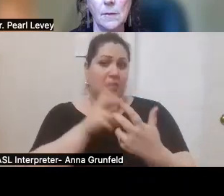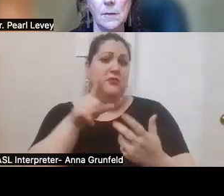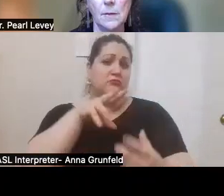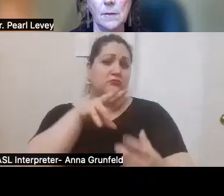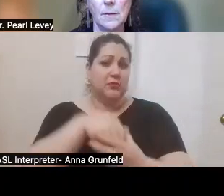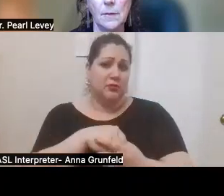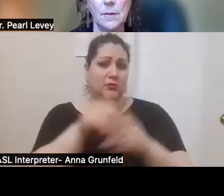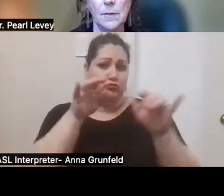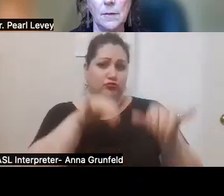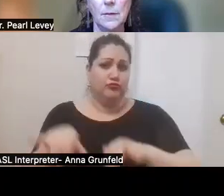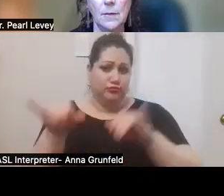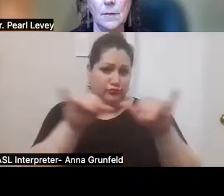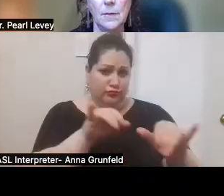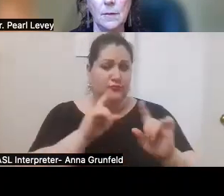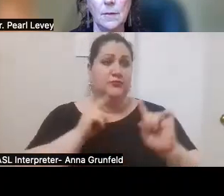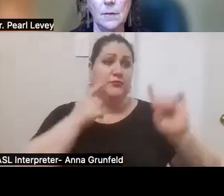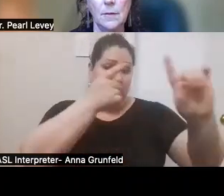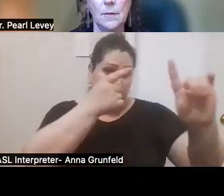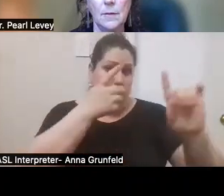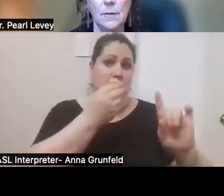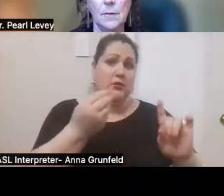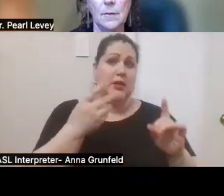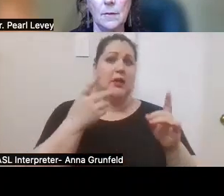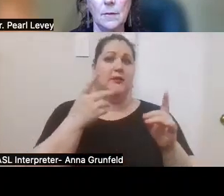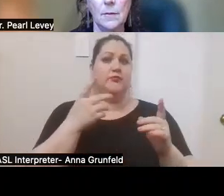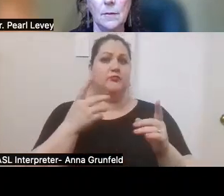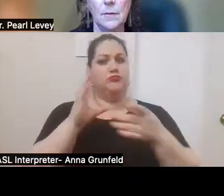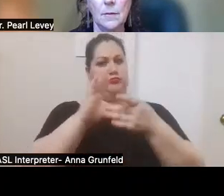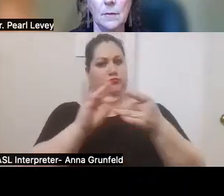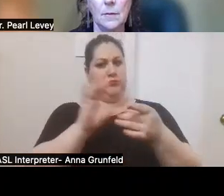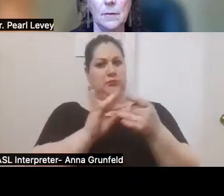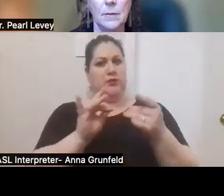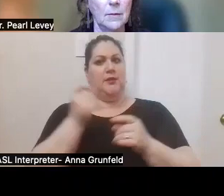goals and mission statement, but it's important to be clear on that as well.